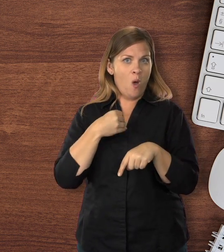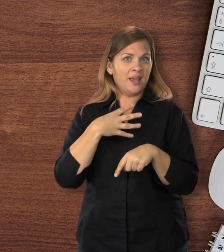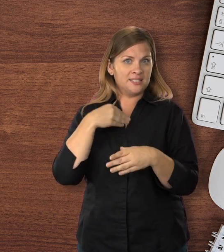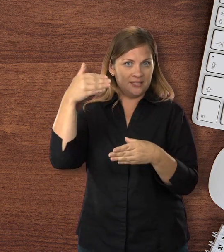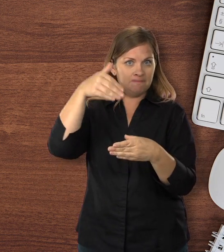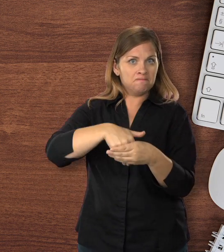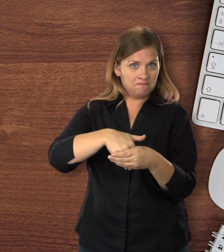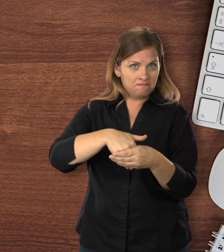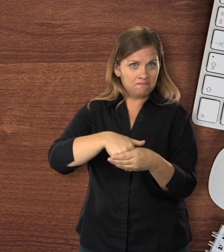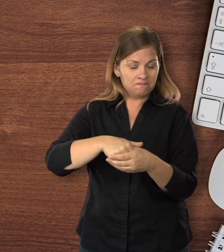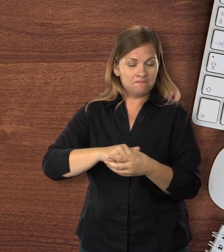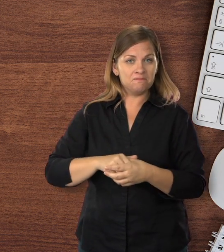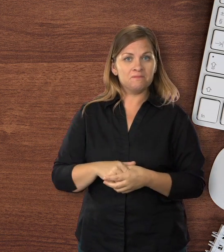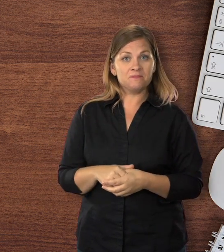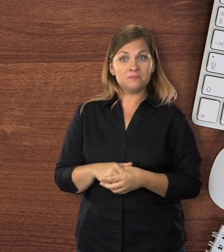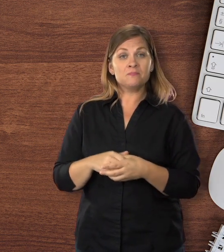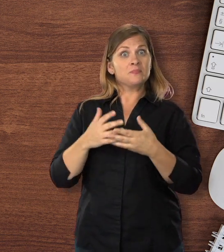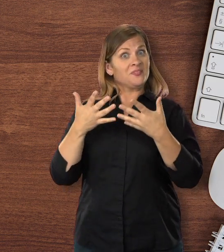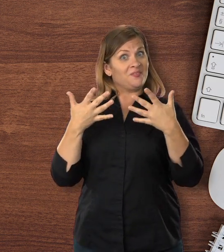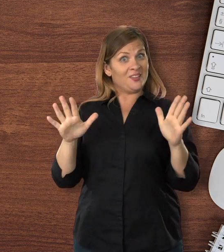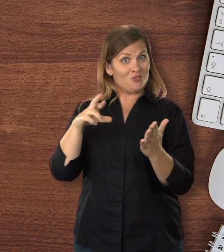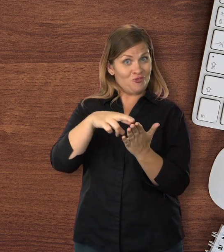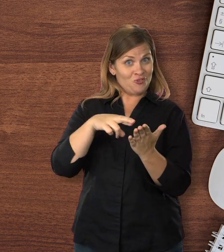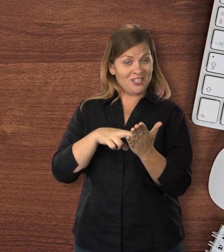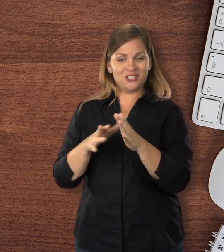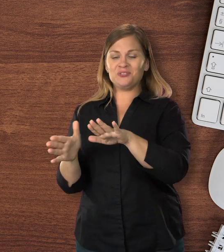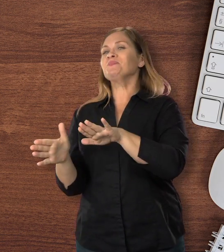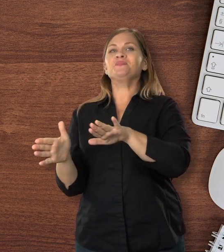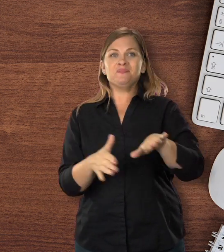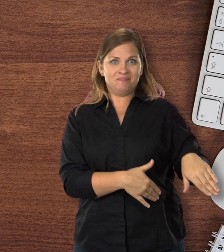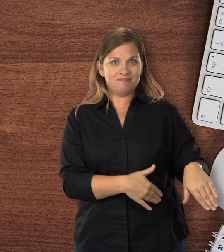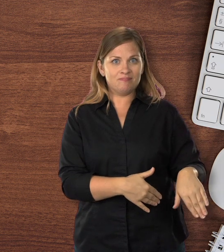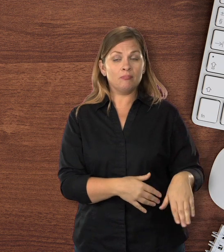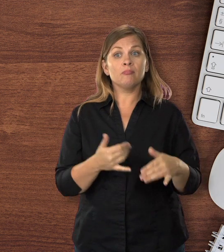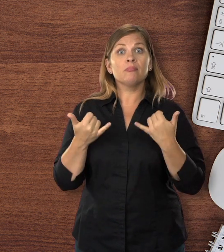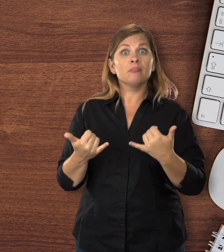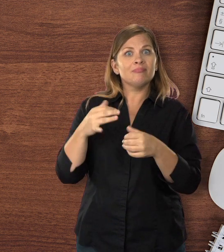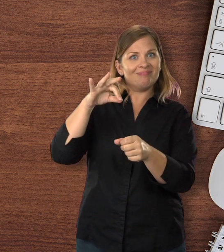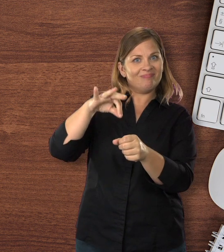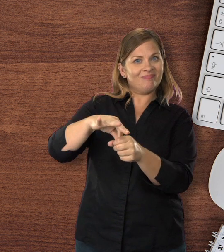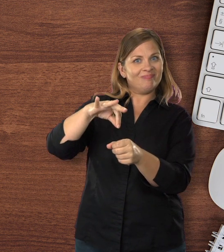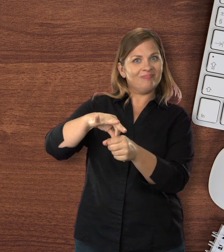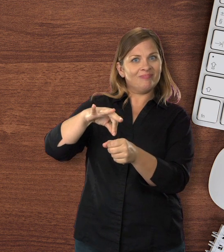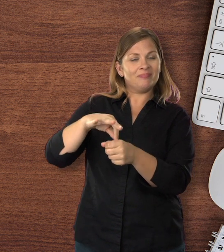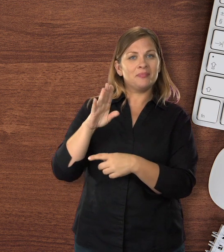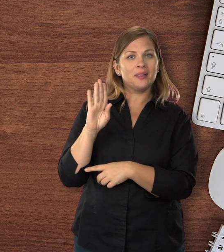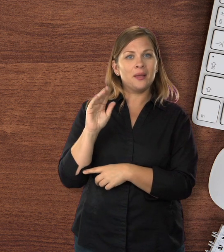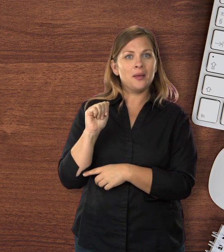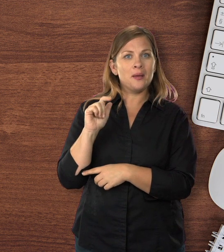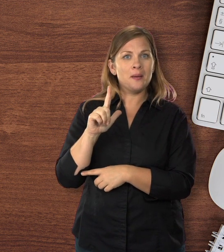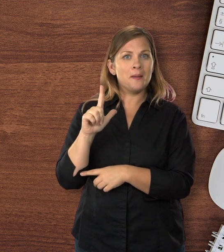you can put it in the smaller white envelope. Show your witness the ballot you received in the mail